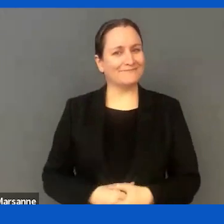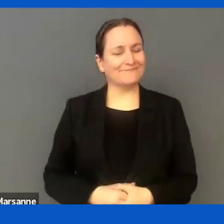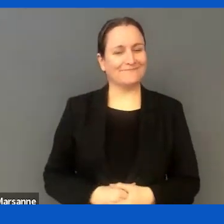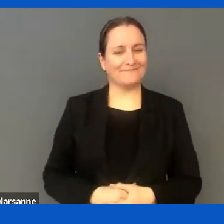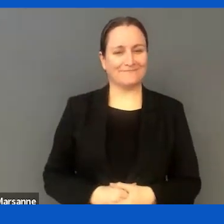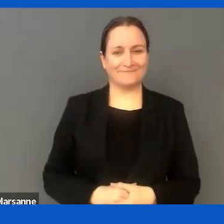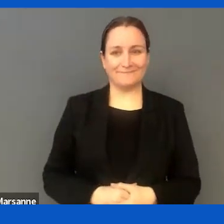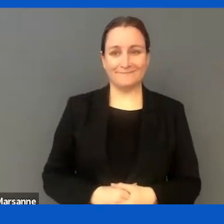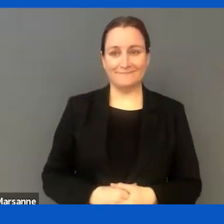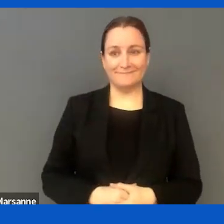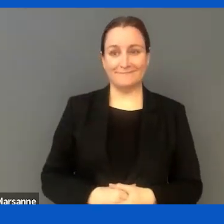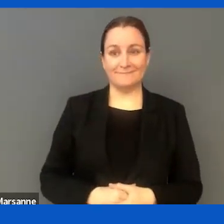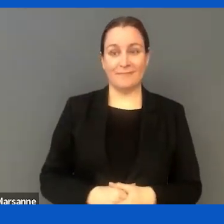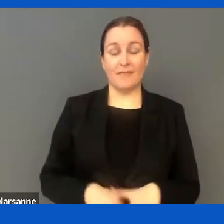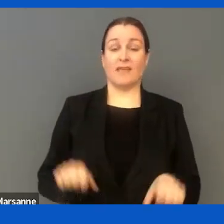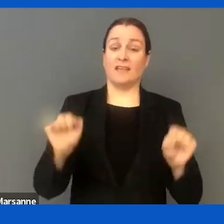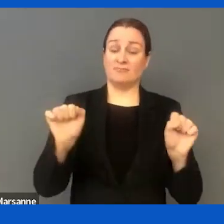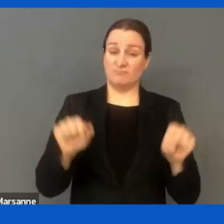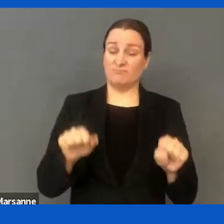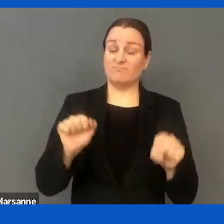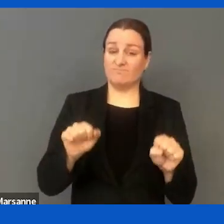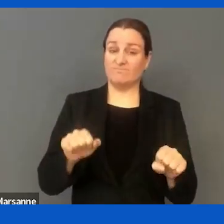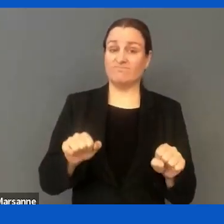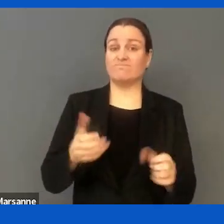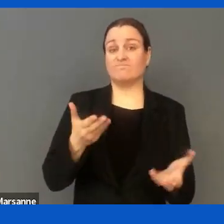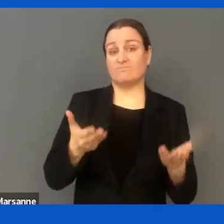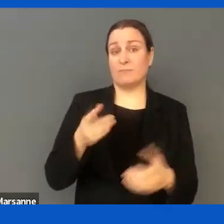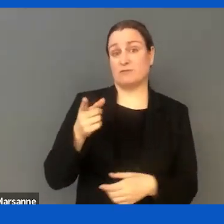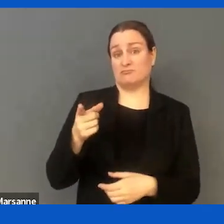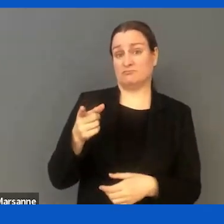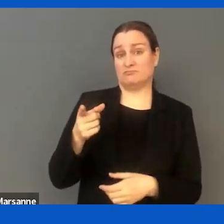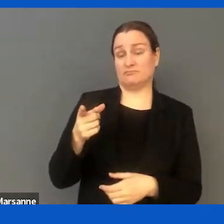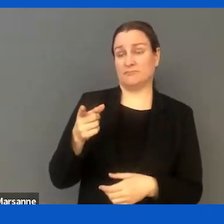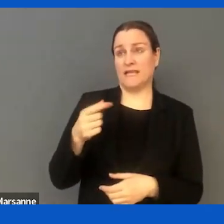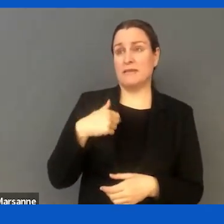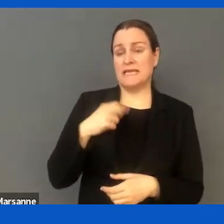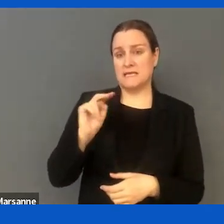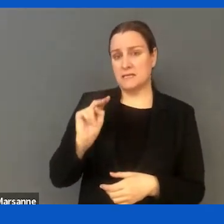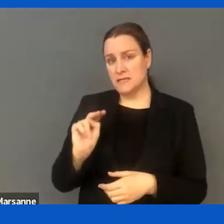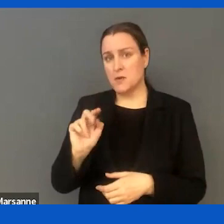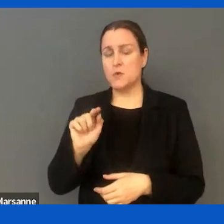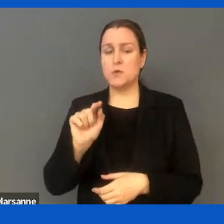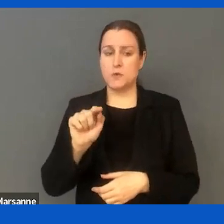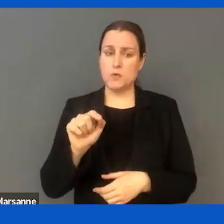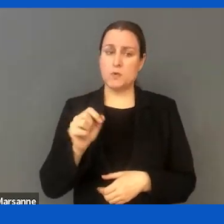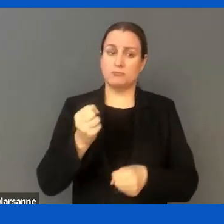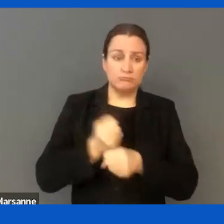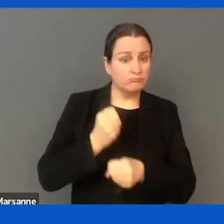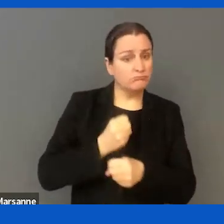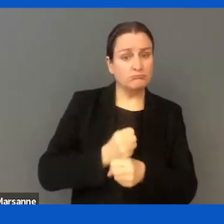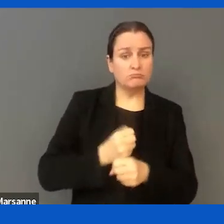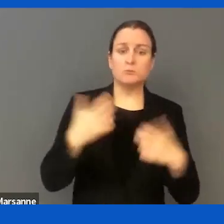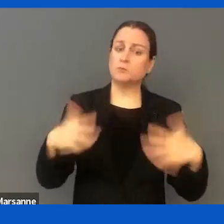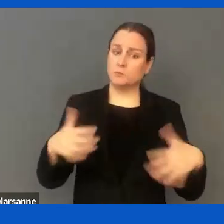with questions. I think the work with maturity moles and looking at the organization as the